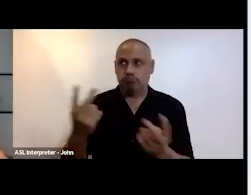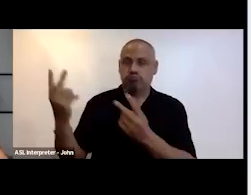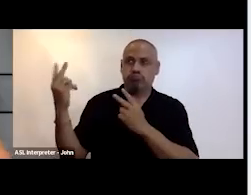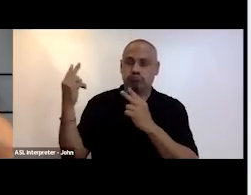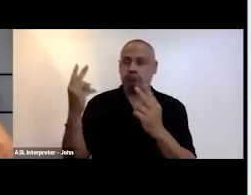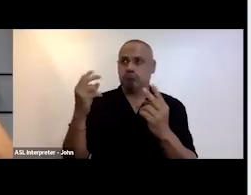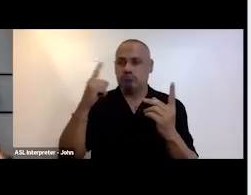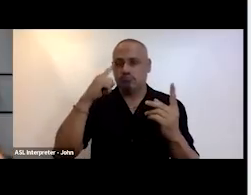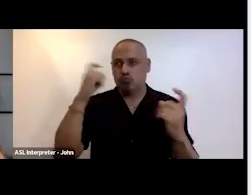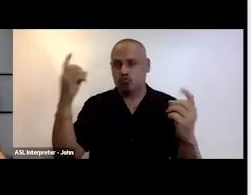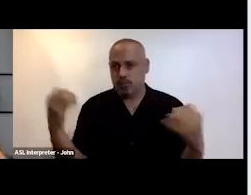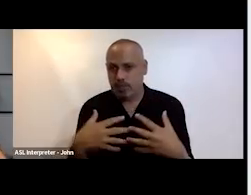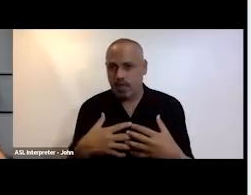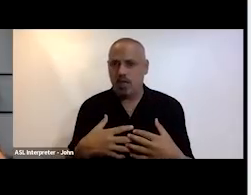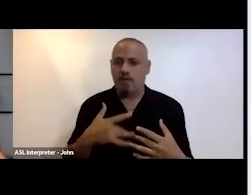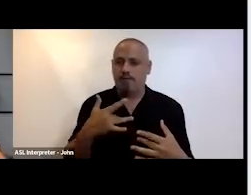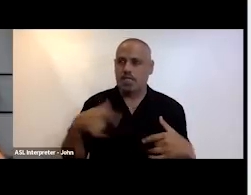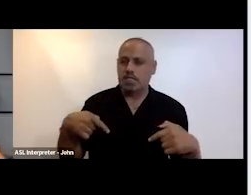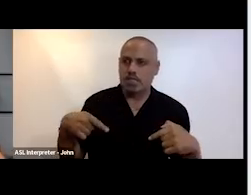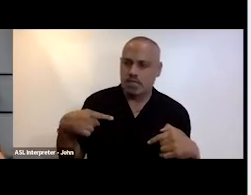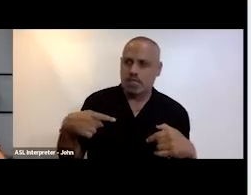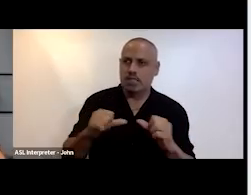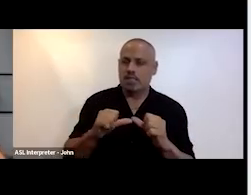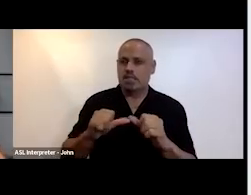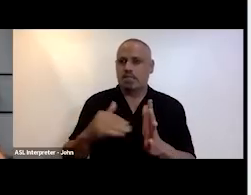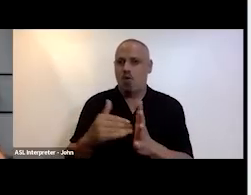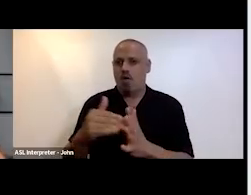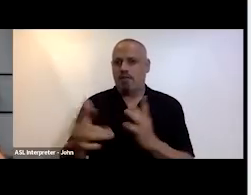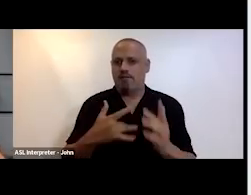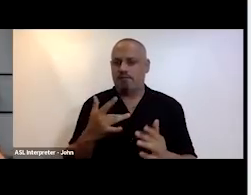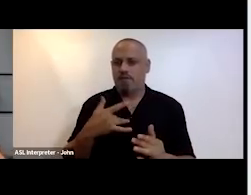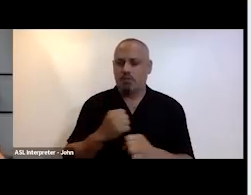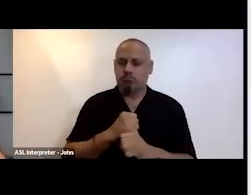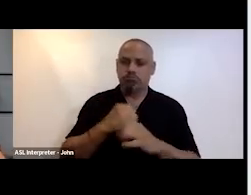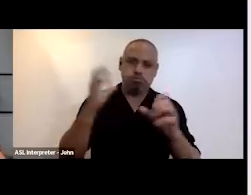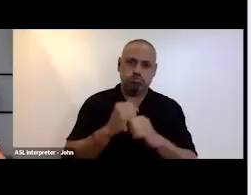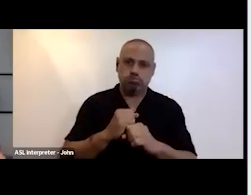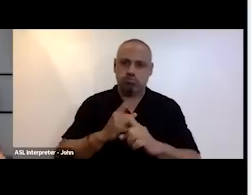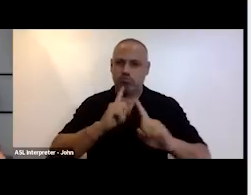this feeling on edge all of the time, maybe feeling being explosive and reactive,